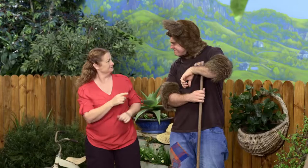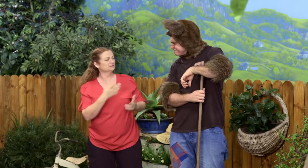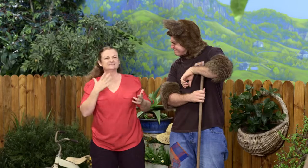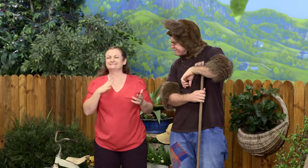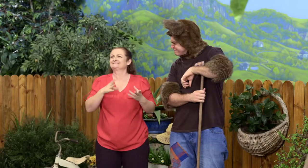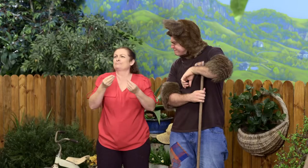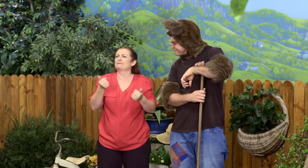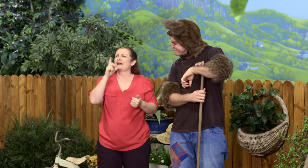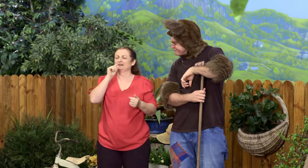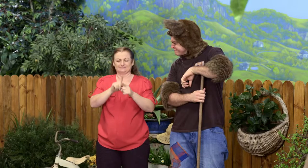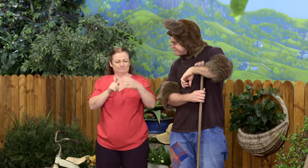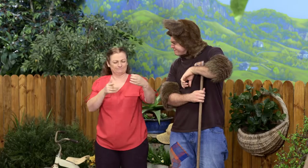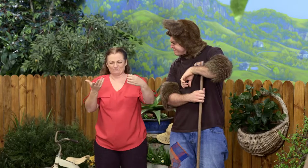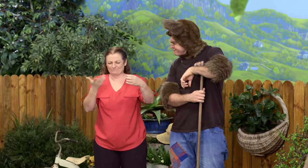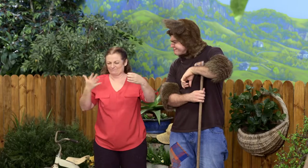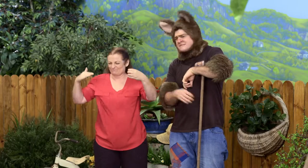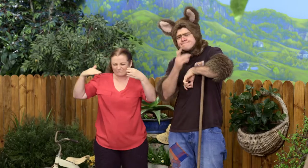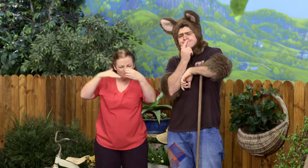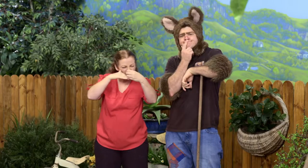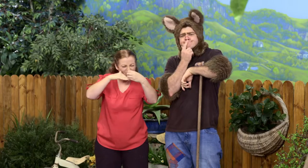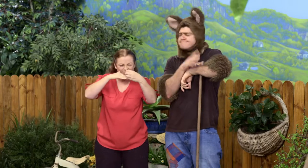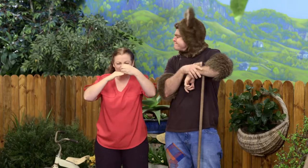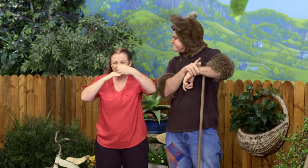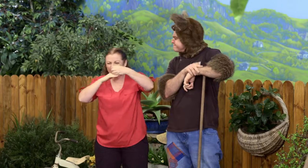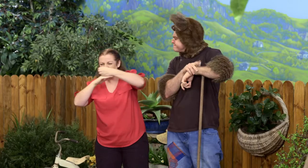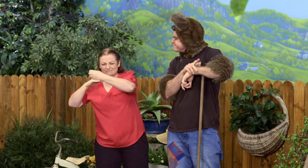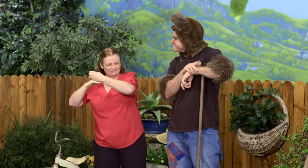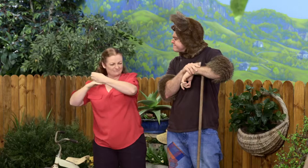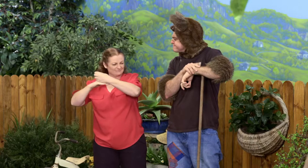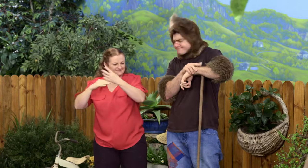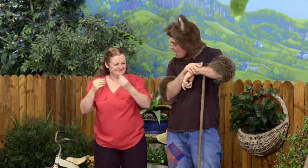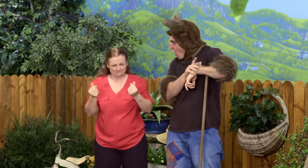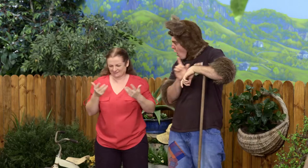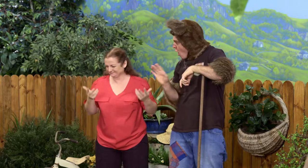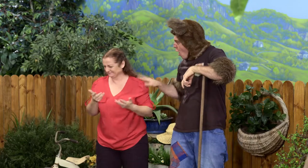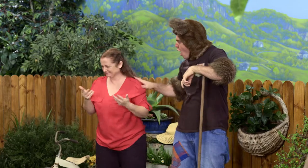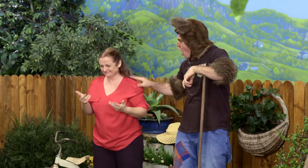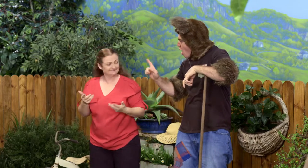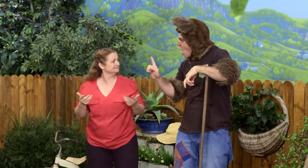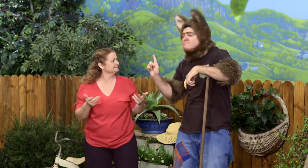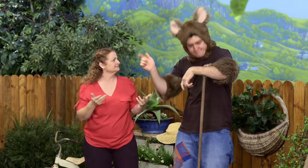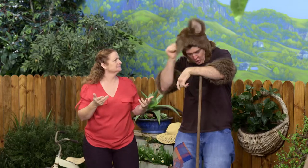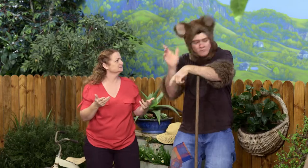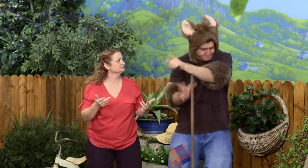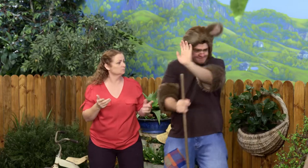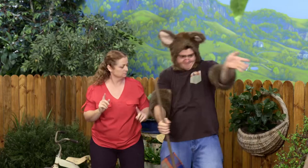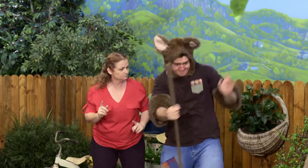We need something to lever it with. Hmmm, something... Oh, I know!